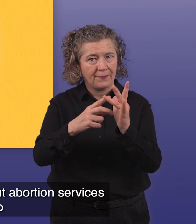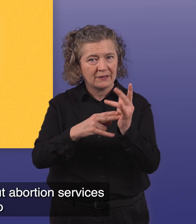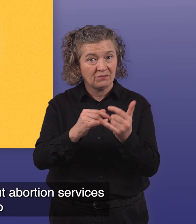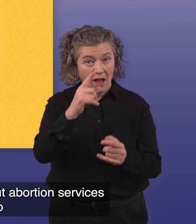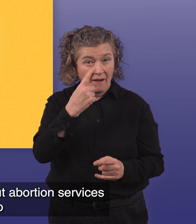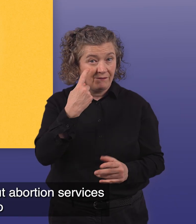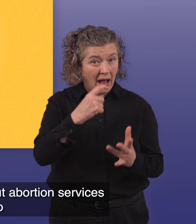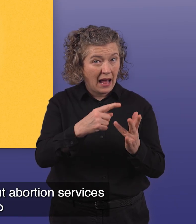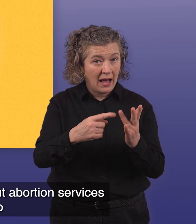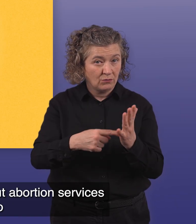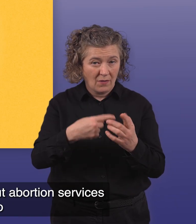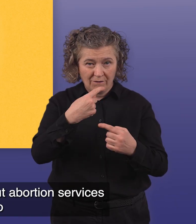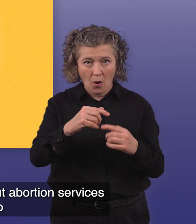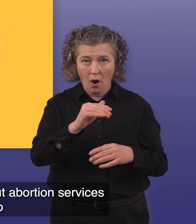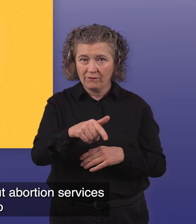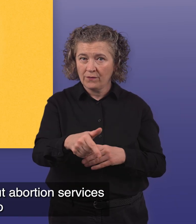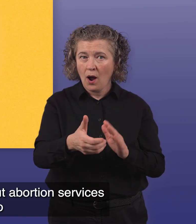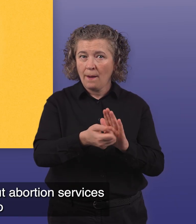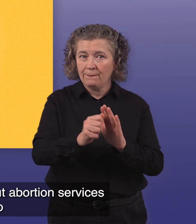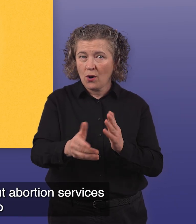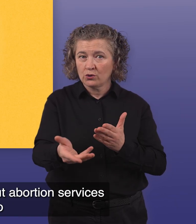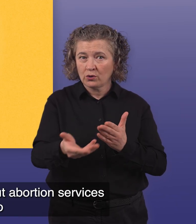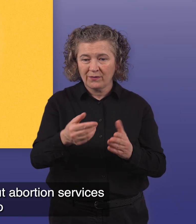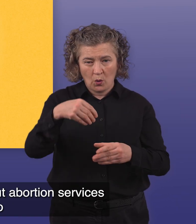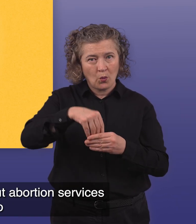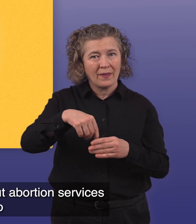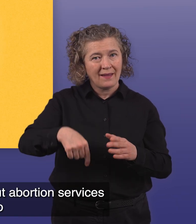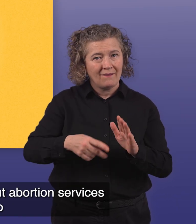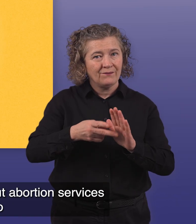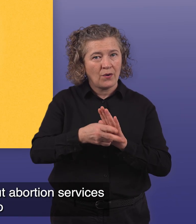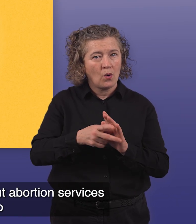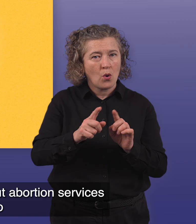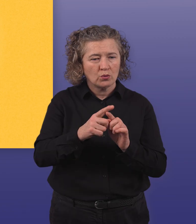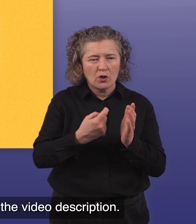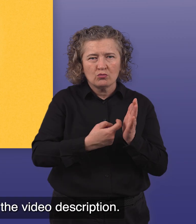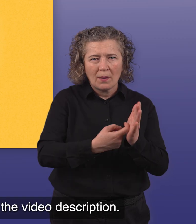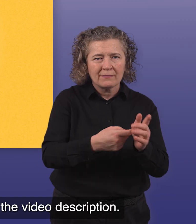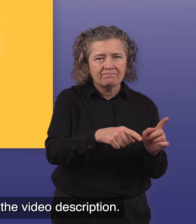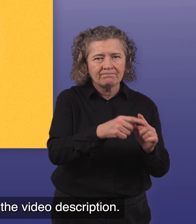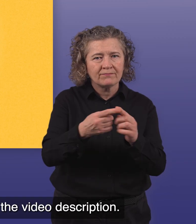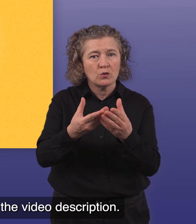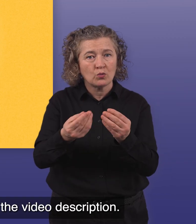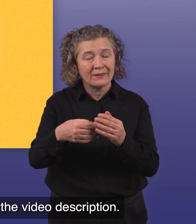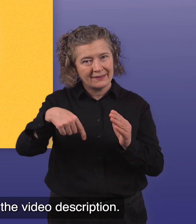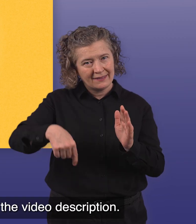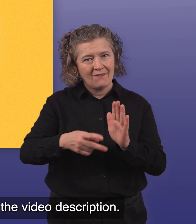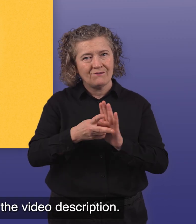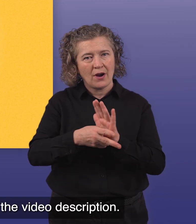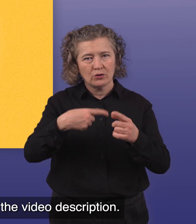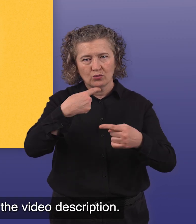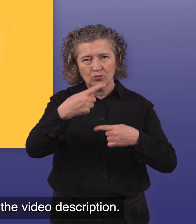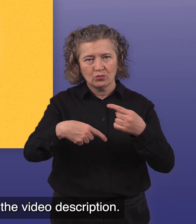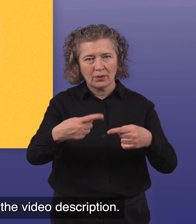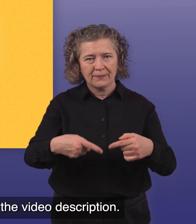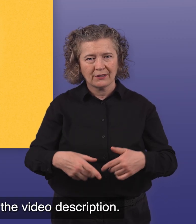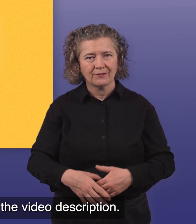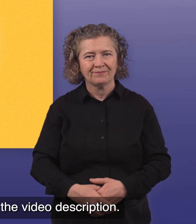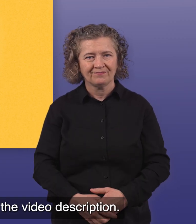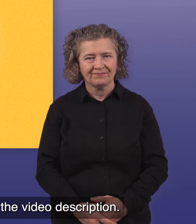You can find more information about abortion services listed in this video and other recommended resources in the video description.